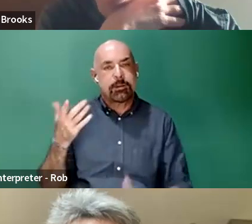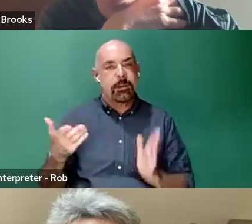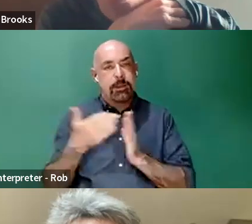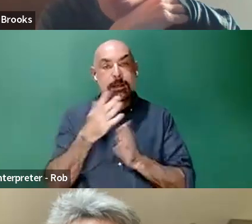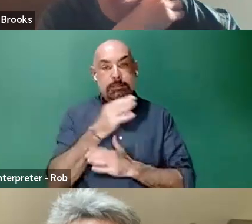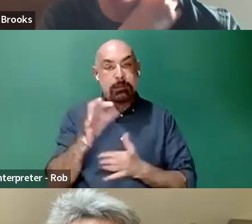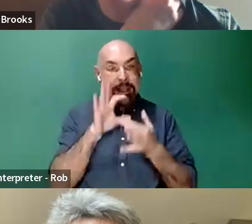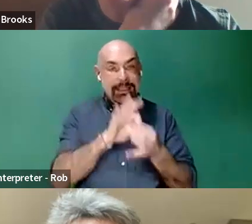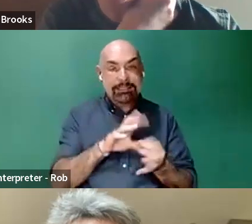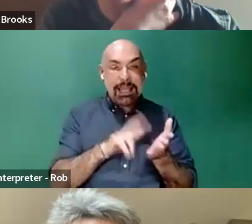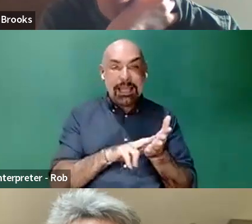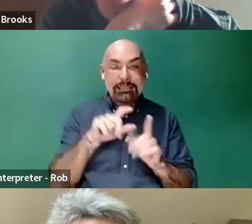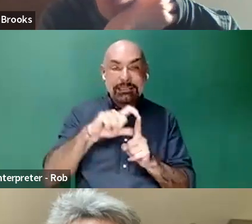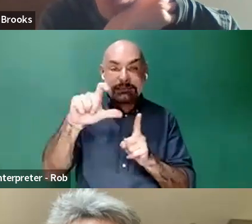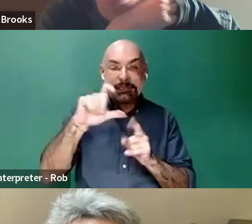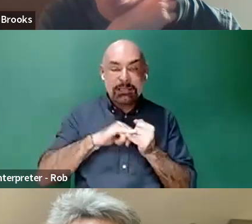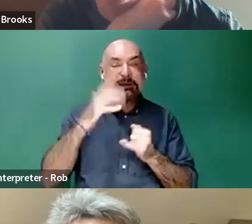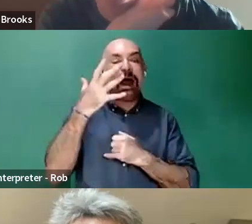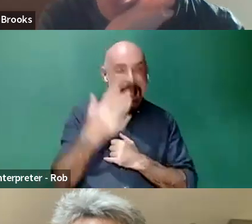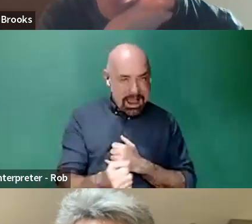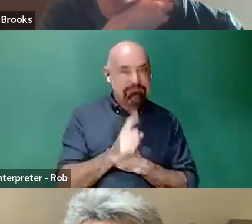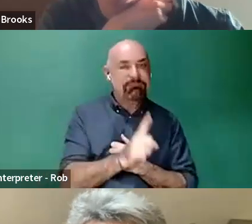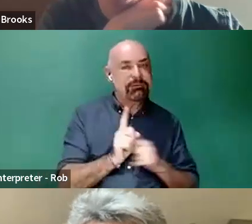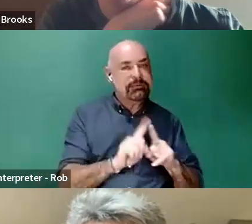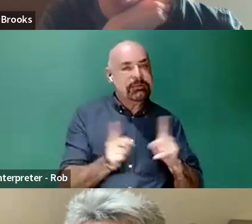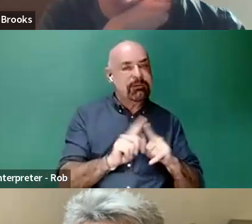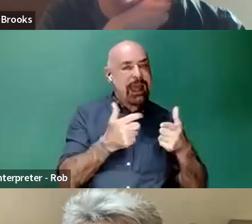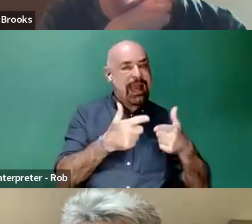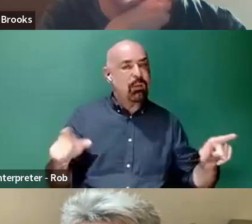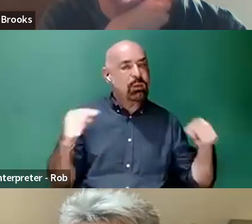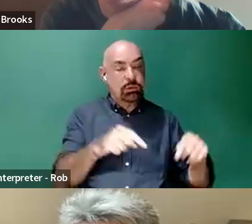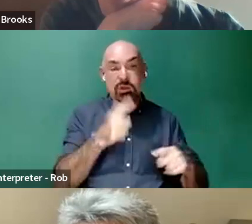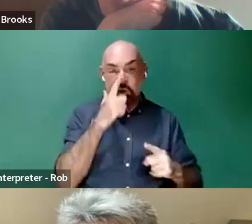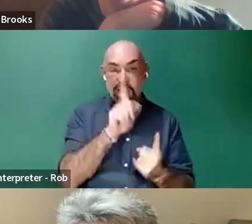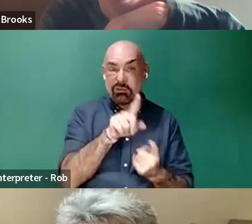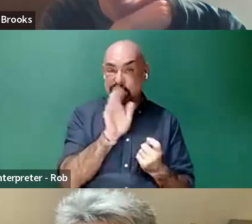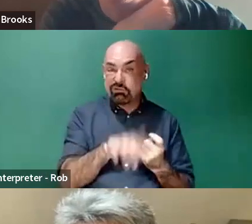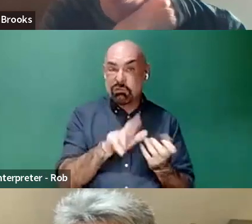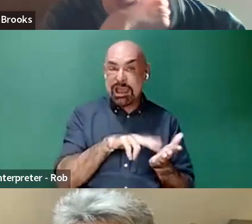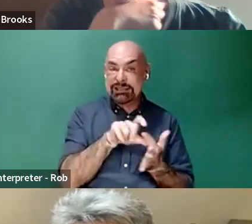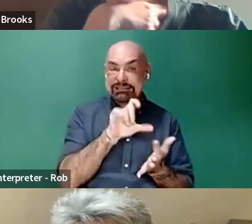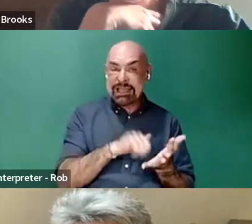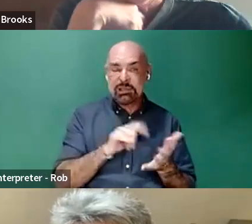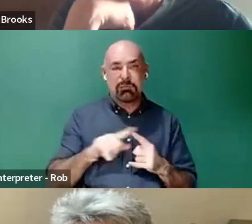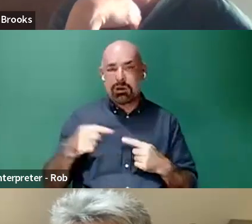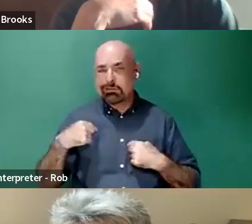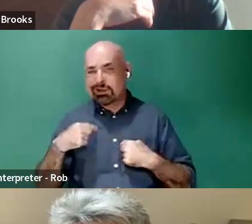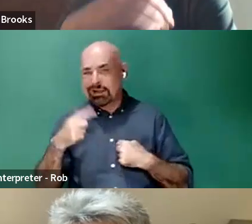they have some of the information in different languages, so you might be able to find it there, but yeah, I don't think we can...